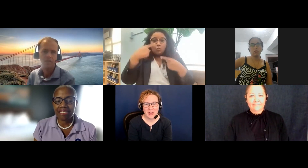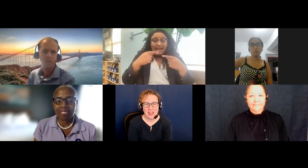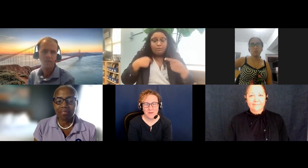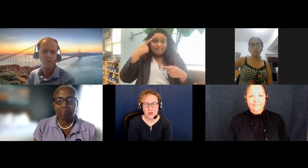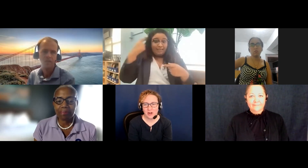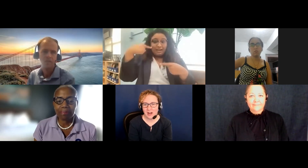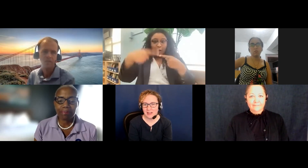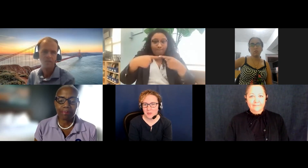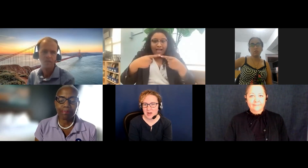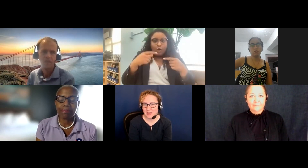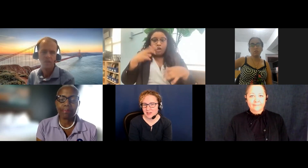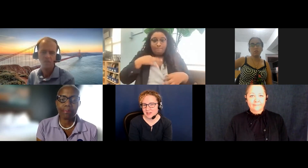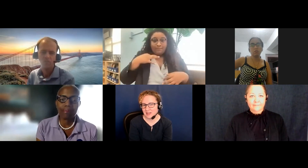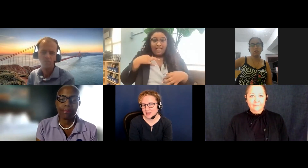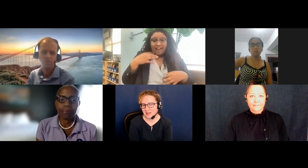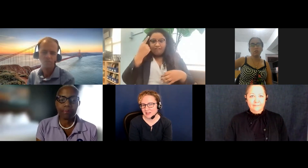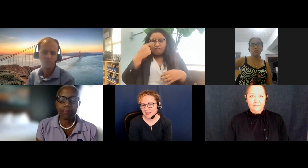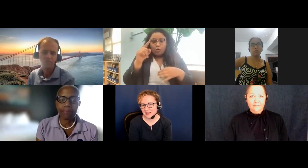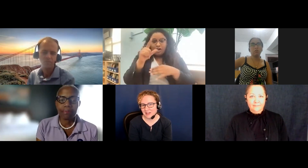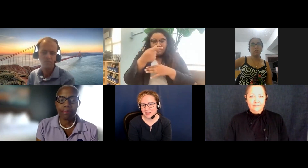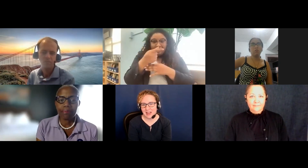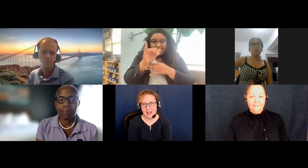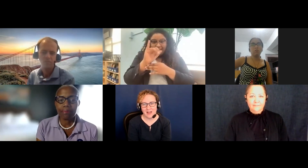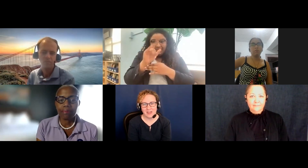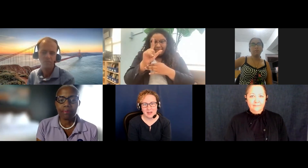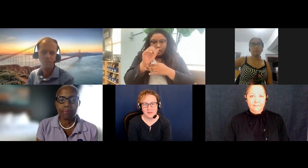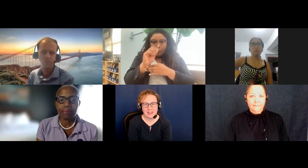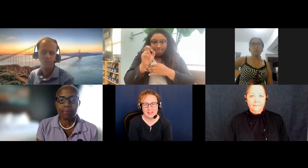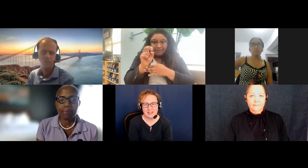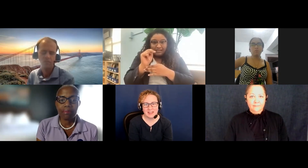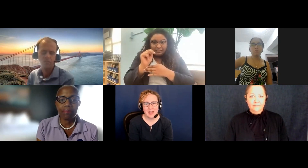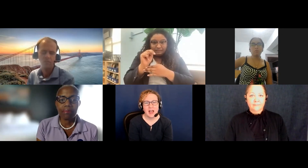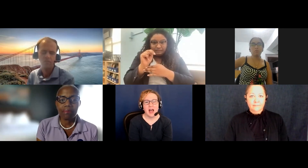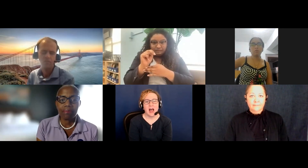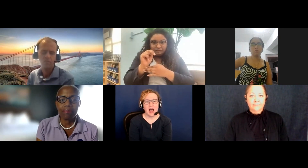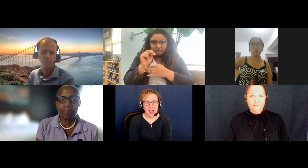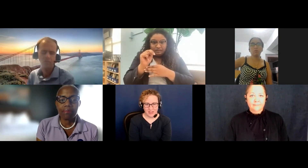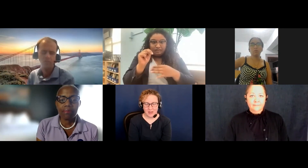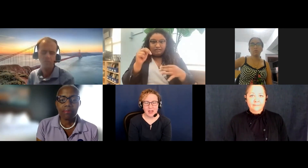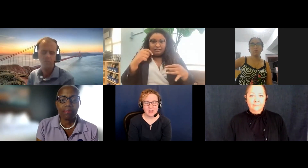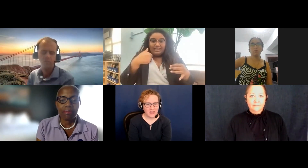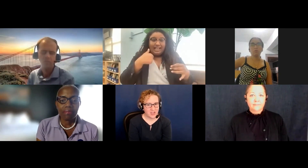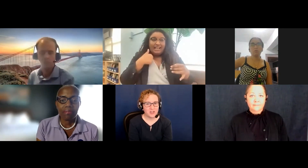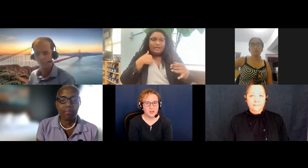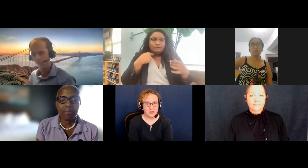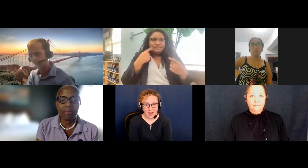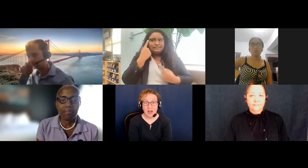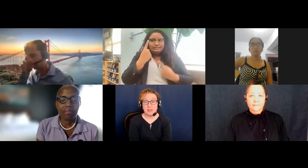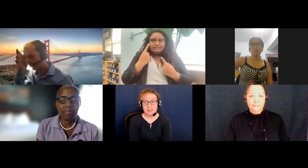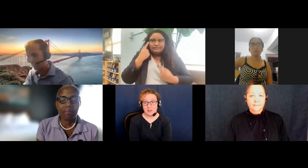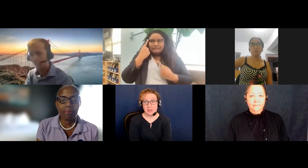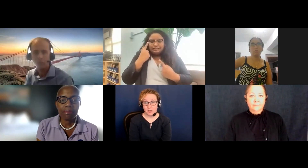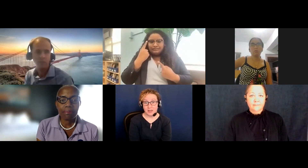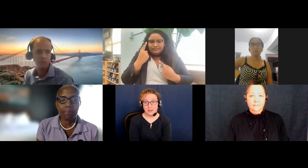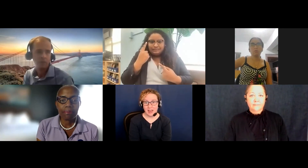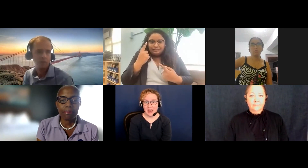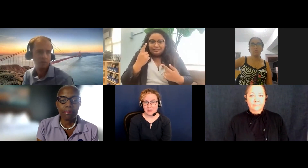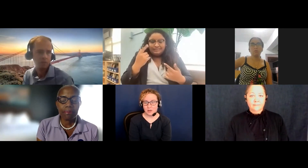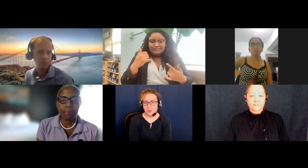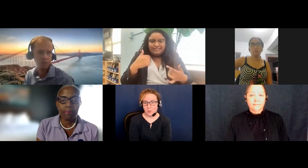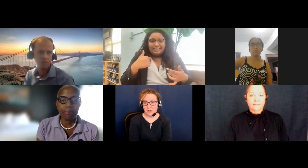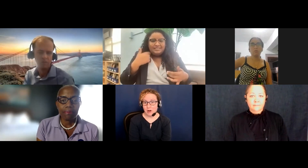If you are a little bit on the fence, I think you should do it. I received a Gilman and before